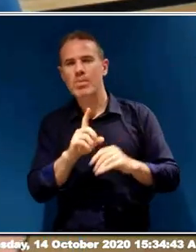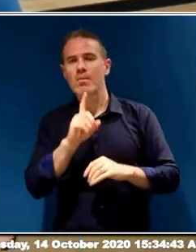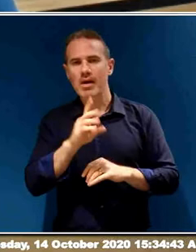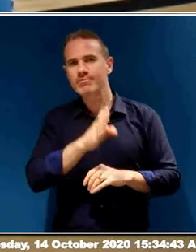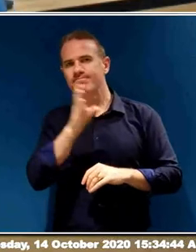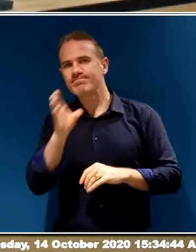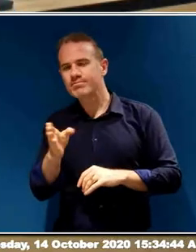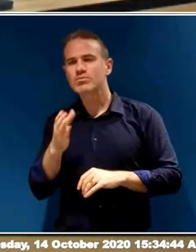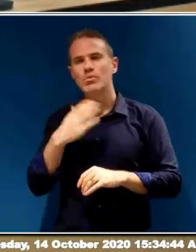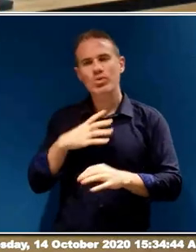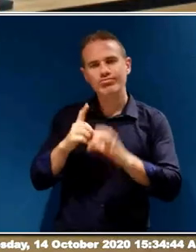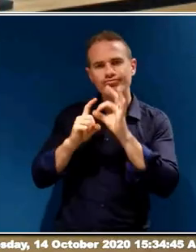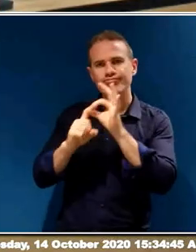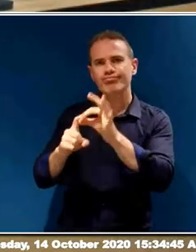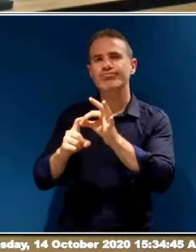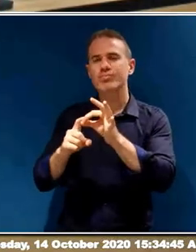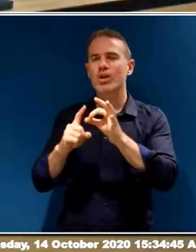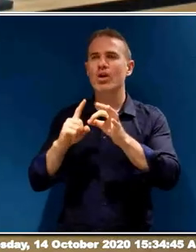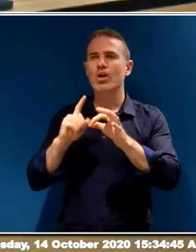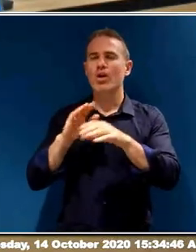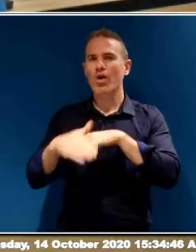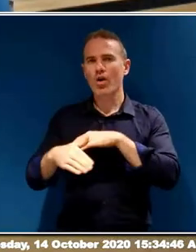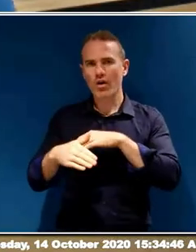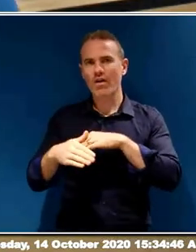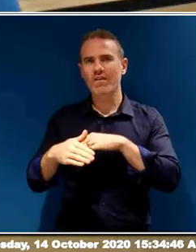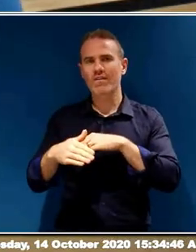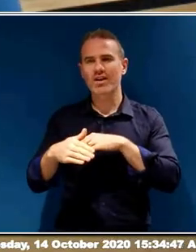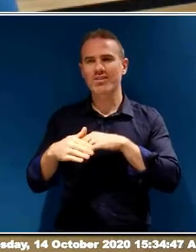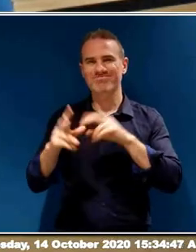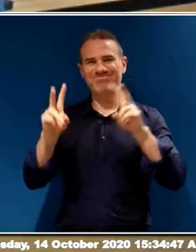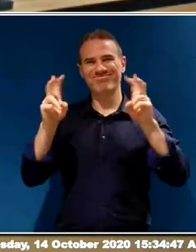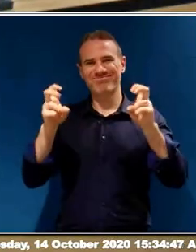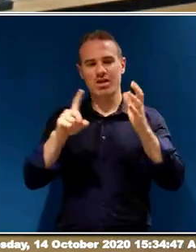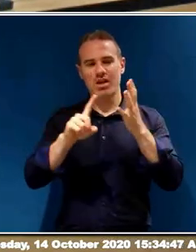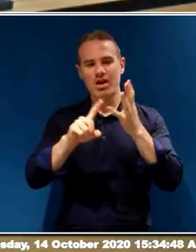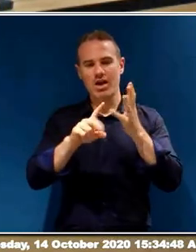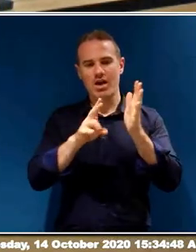unjustifiable hardship, and again not asking you as a lawyer but asking you